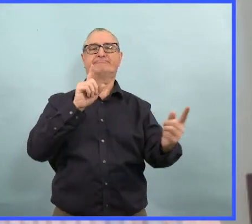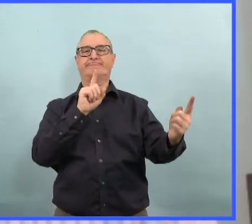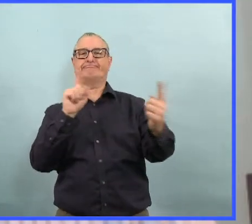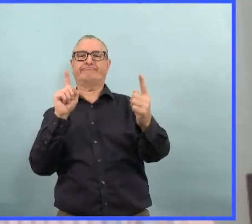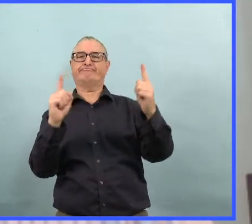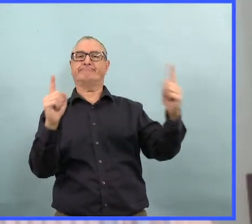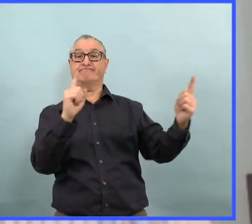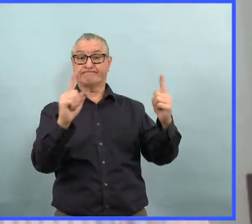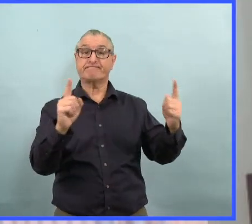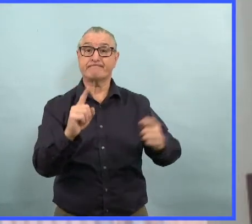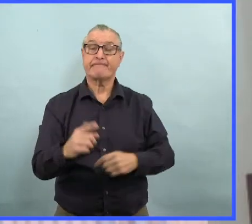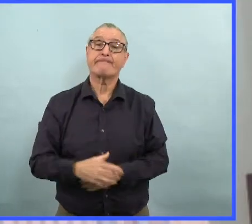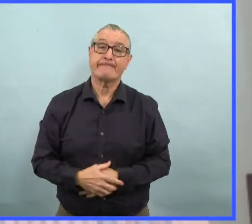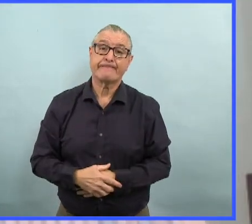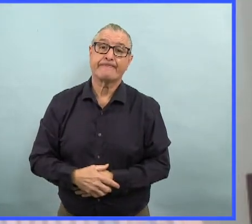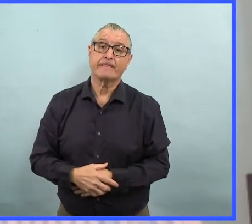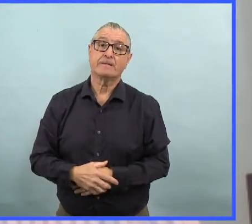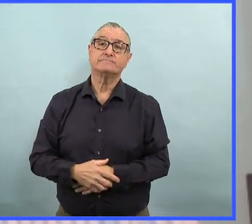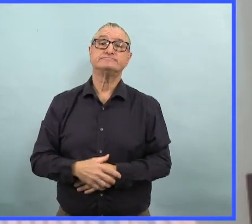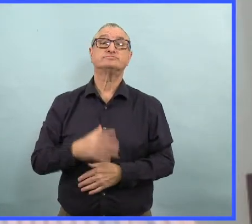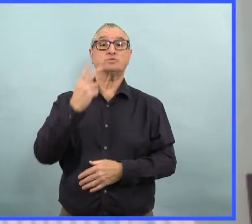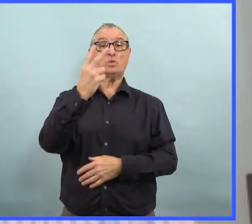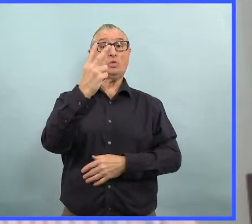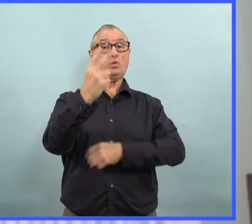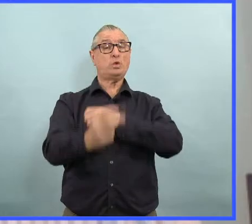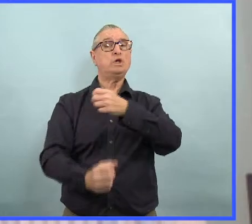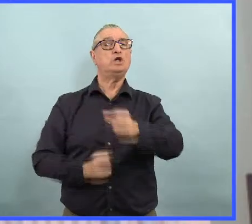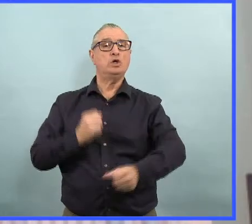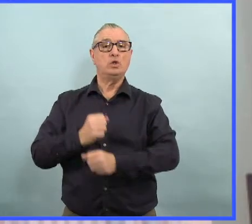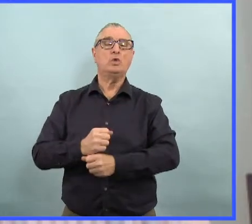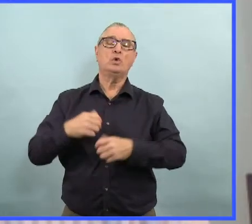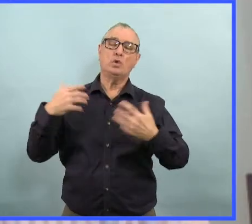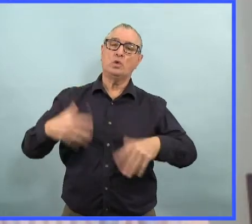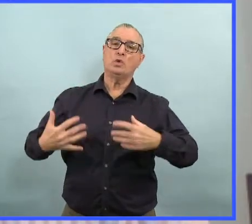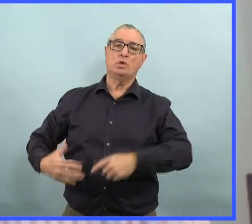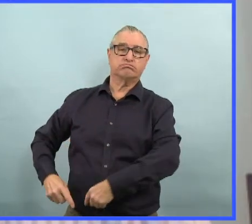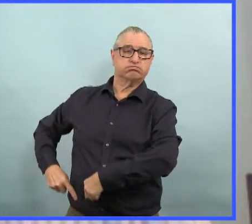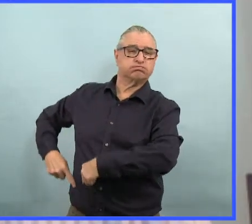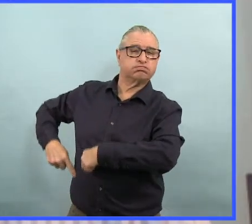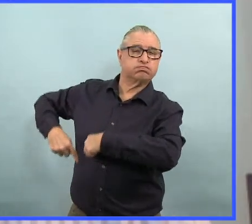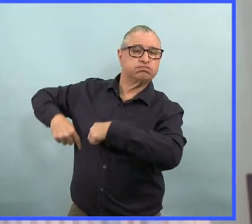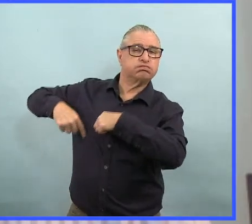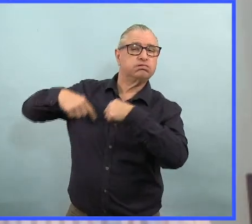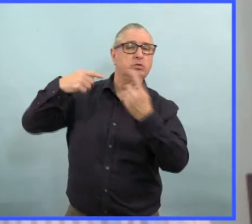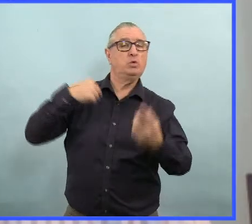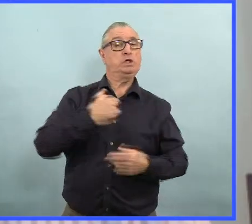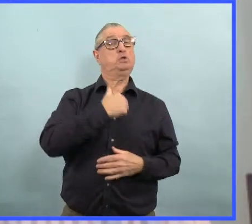so for the past two years we've been familiar with seeing that covenant information